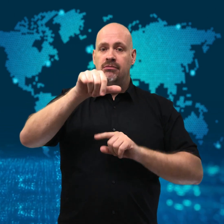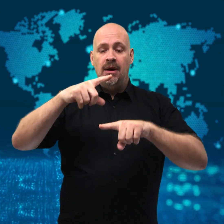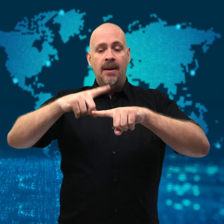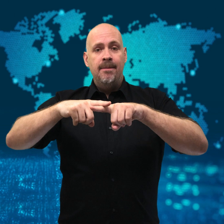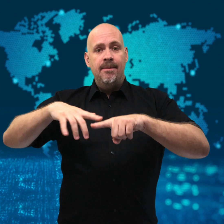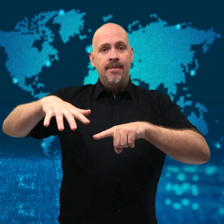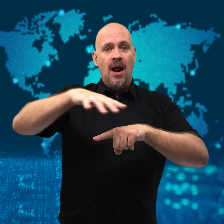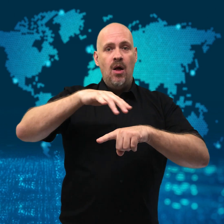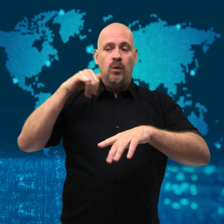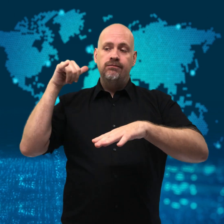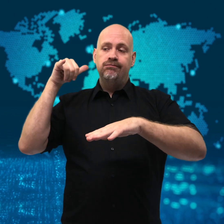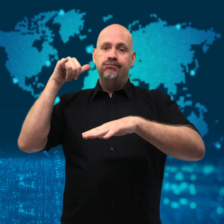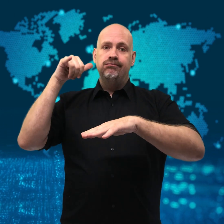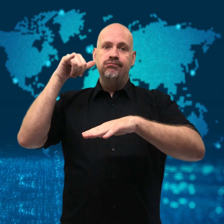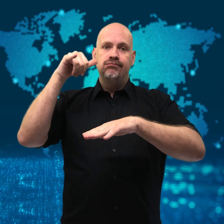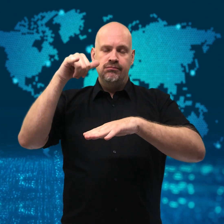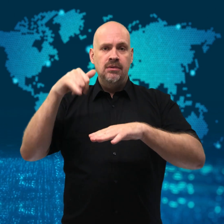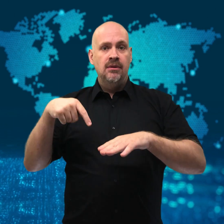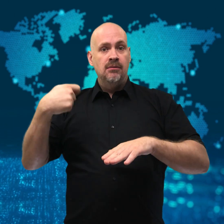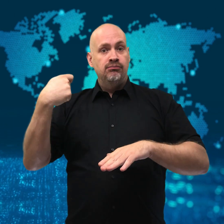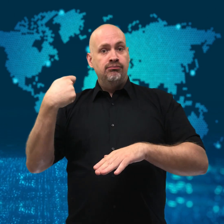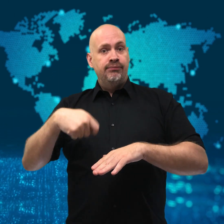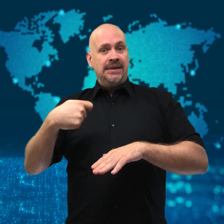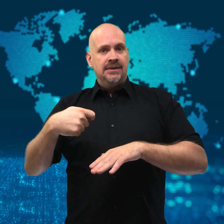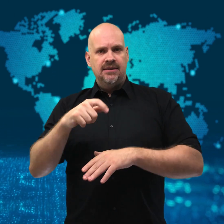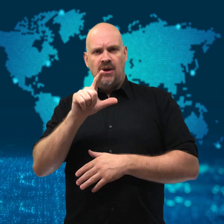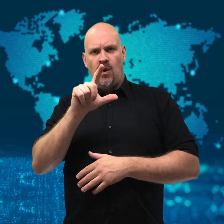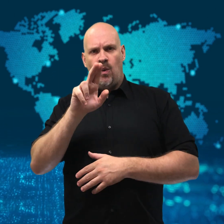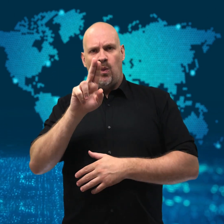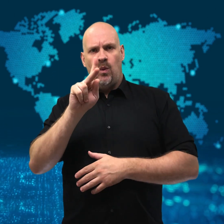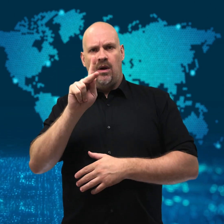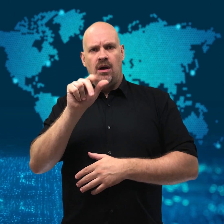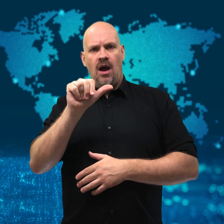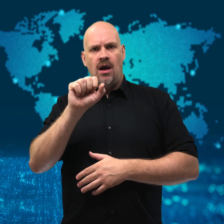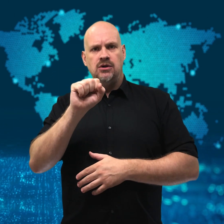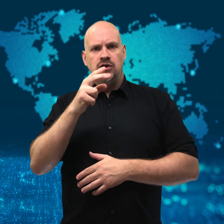and land into Belarus immediately.